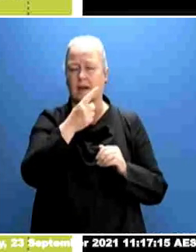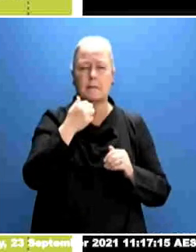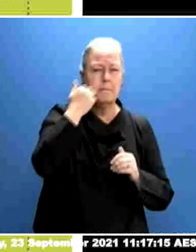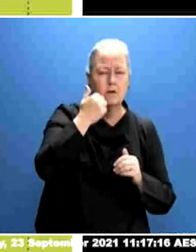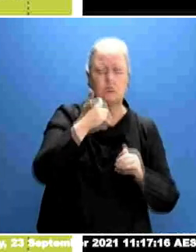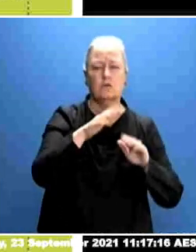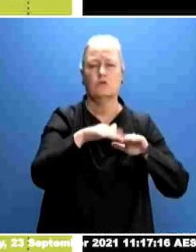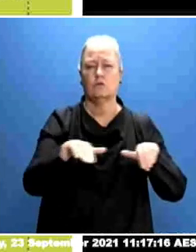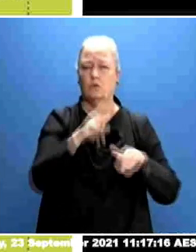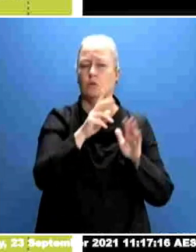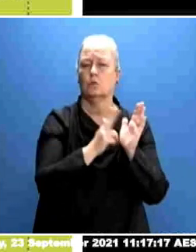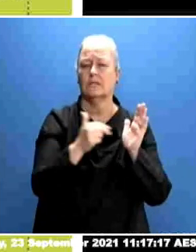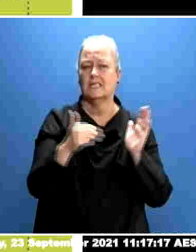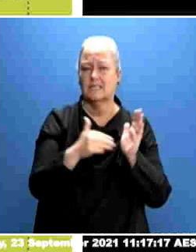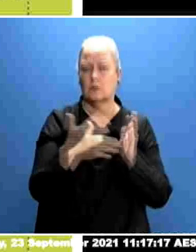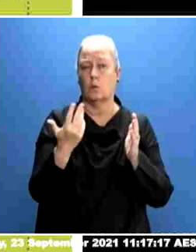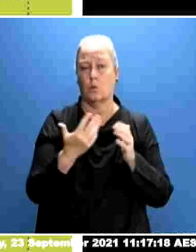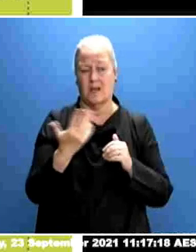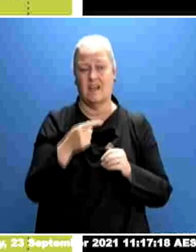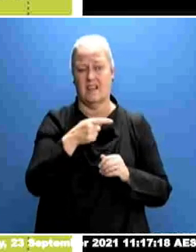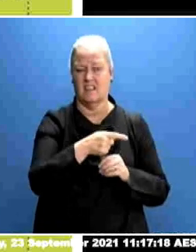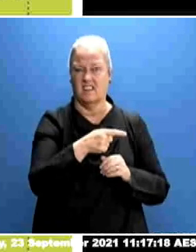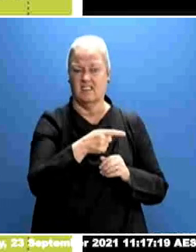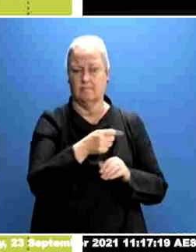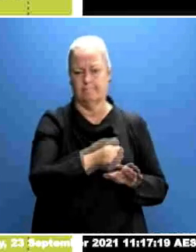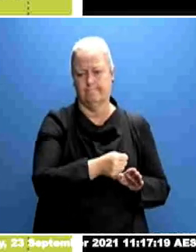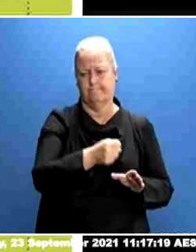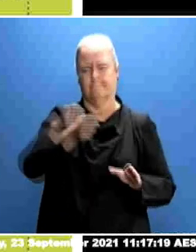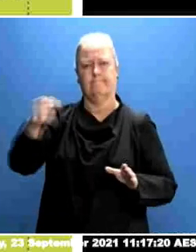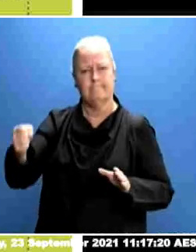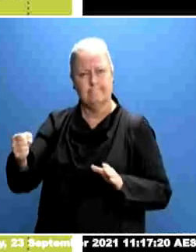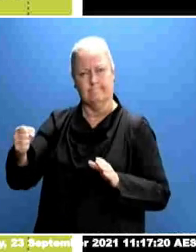being brought into Secure Care, your fellowship study